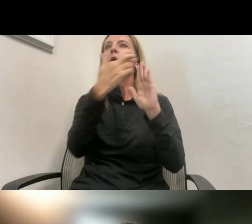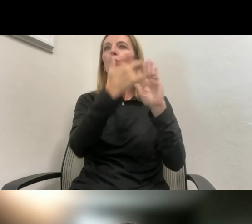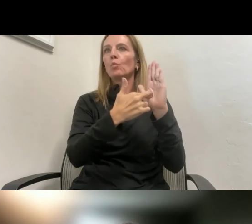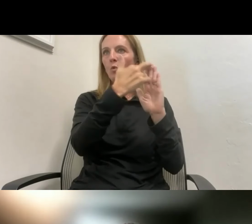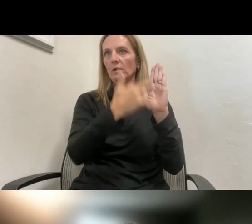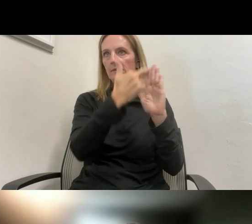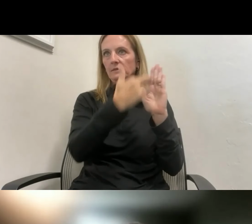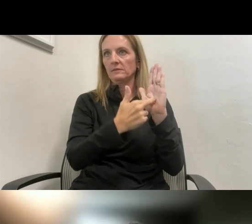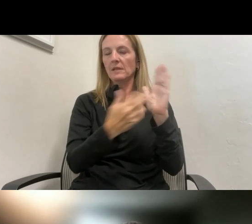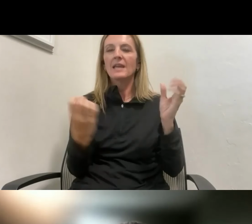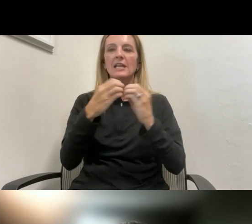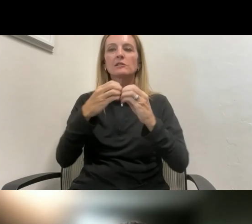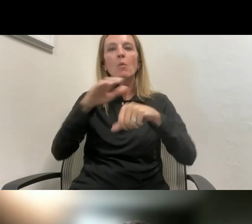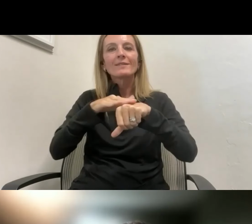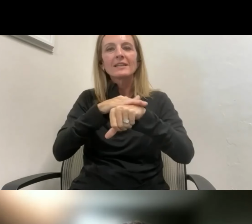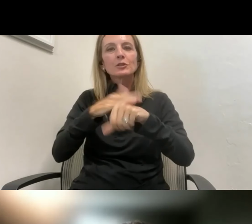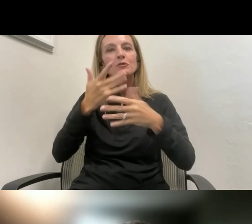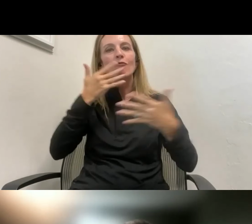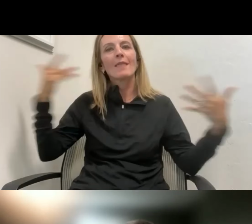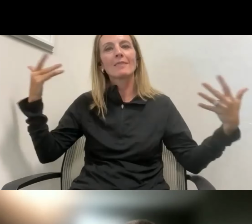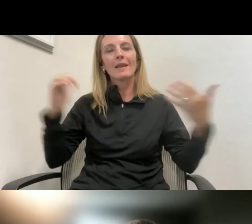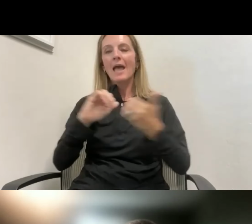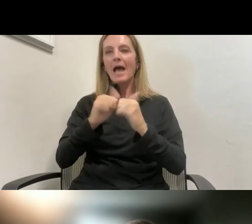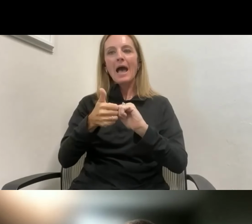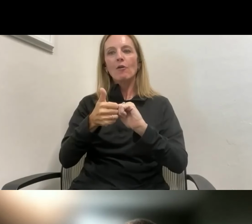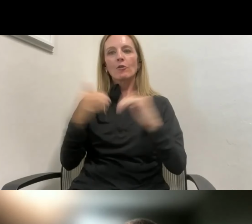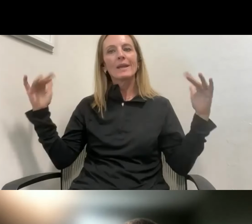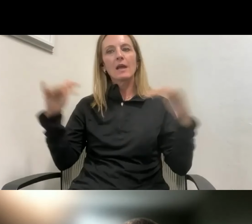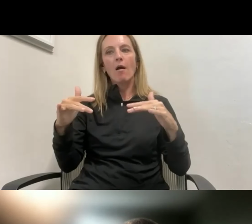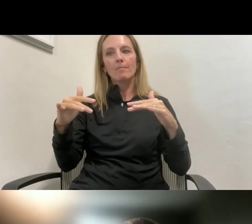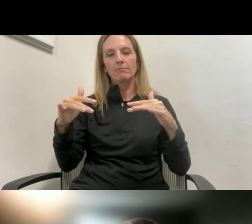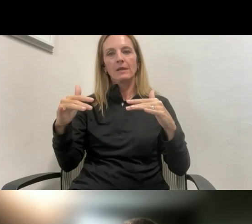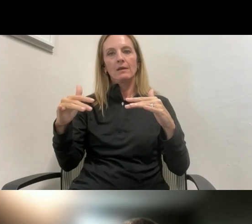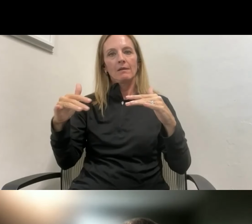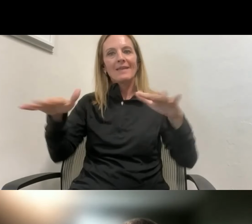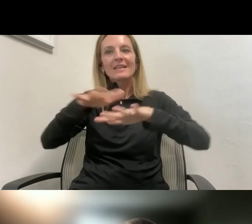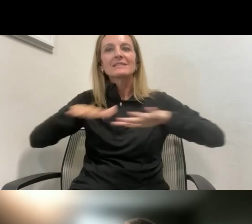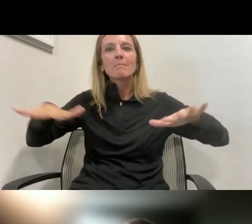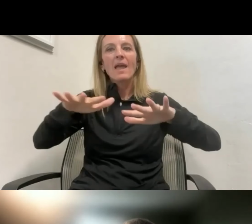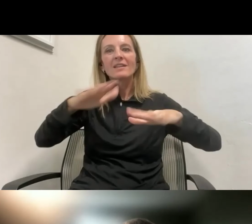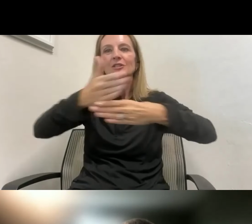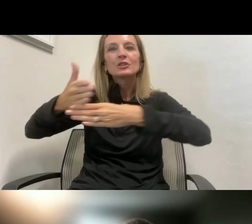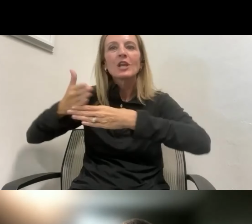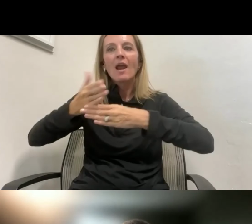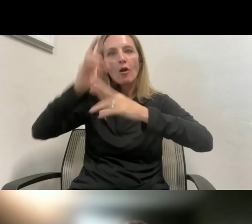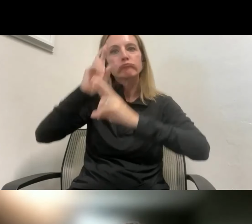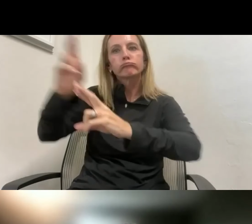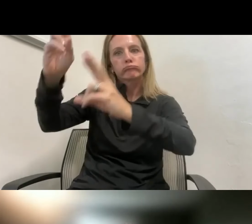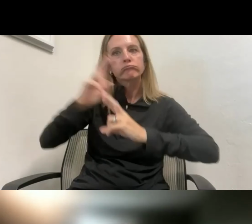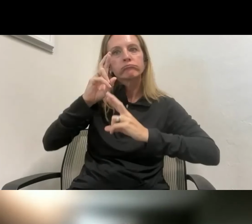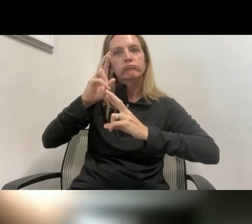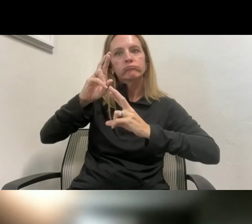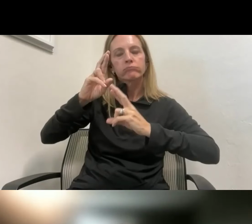How do we come together in a space and share and listen? So we have as a fundamental premise